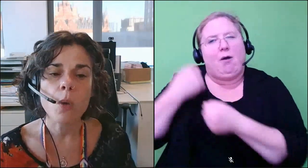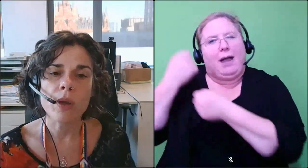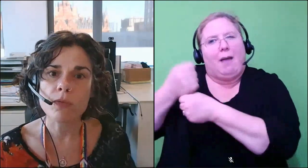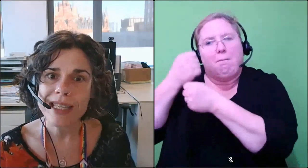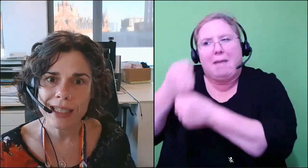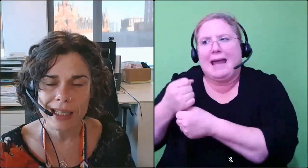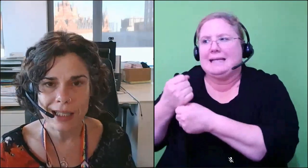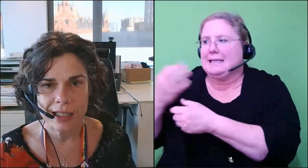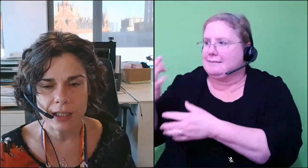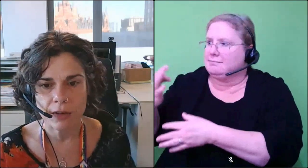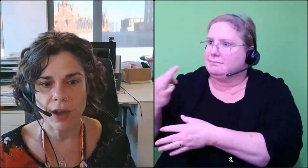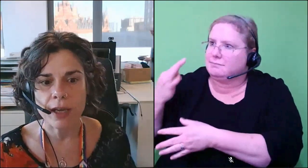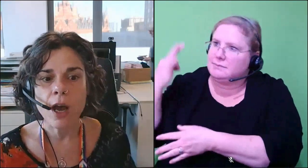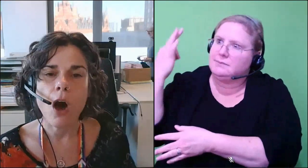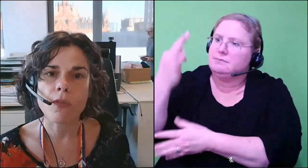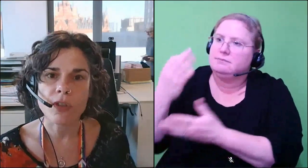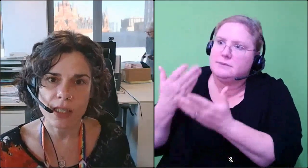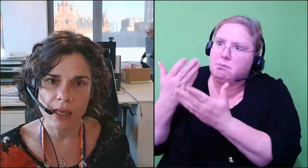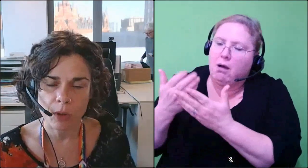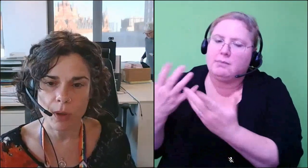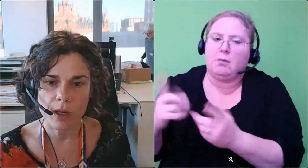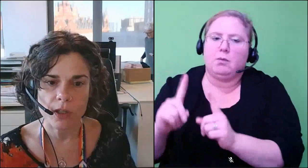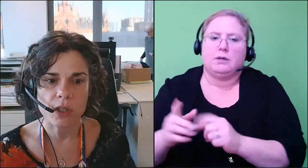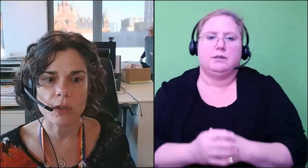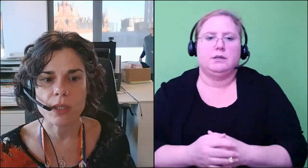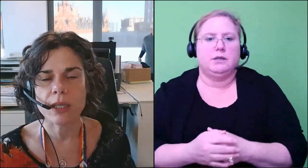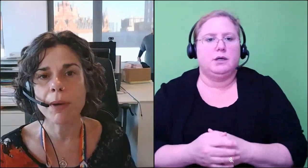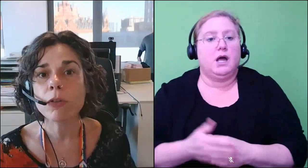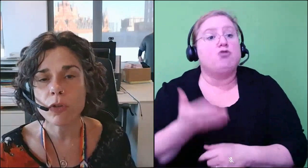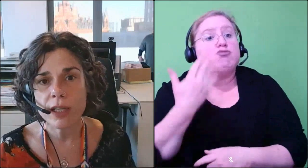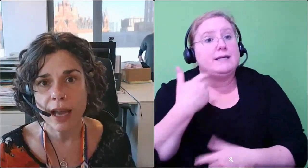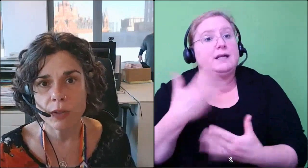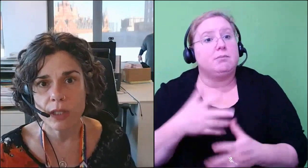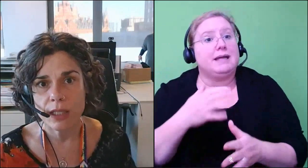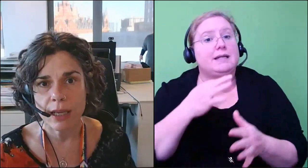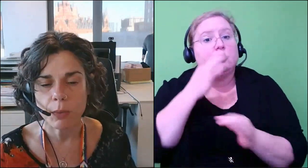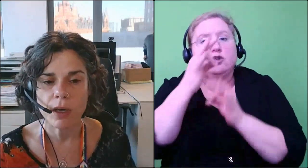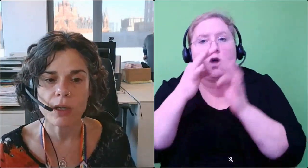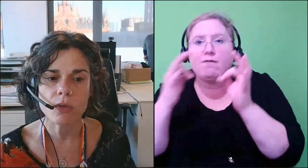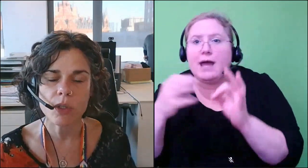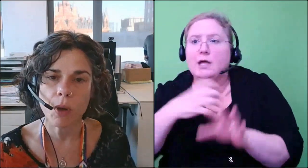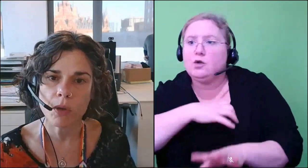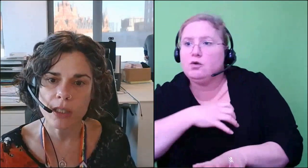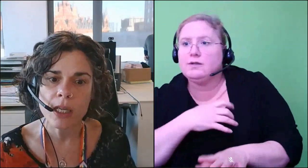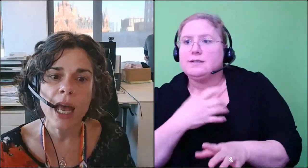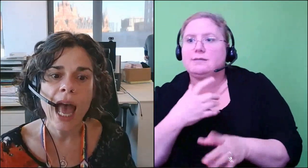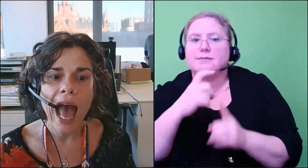We recently did a survey of disabled workers in UNISON, about 3,000 disabled workers responded,